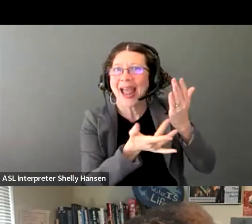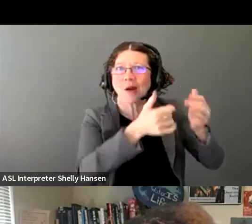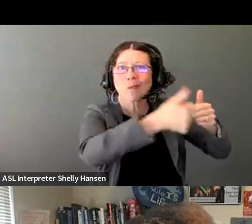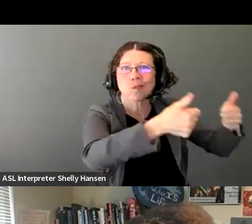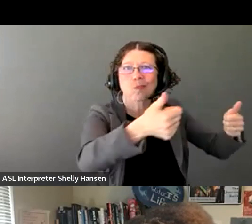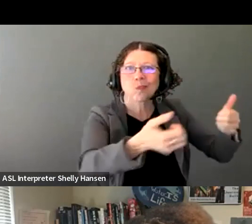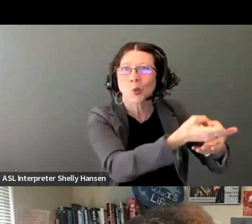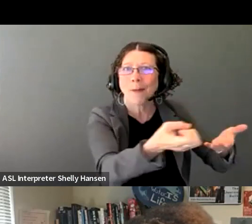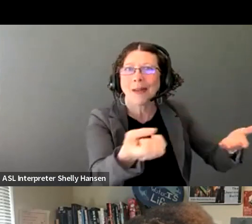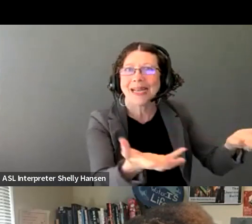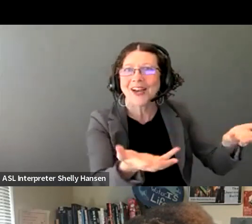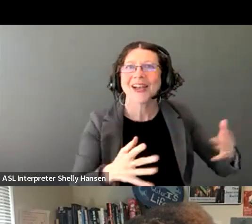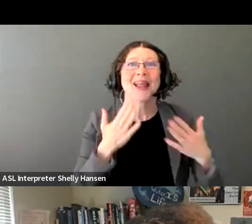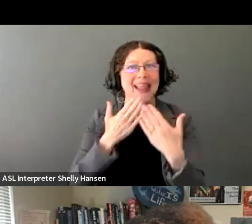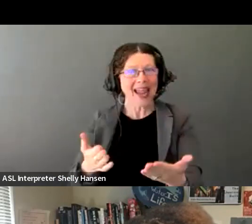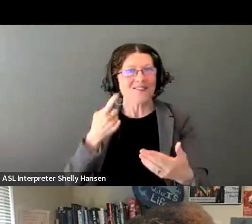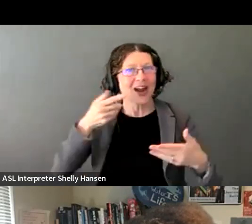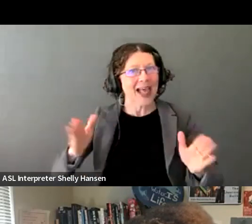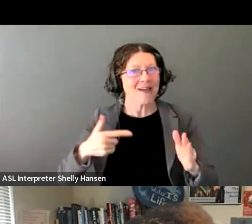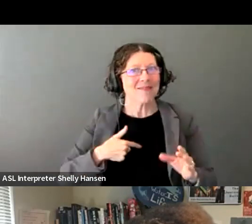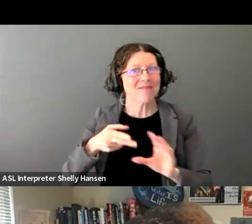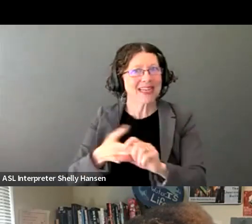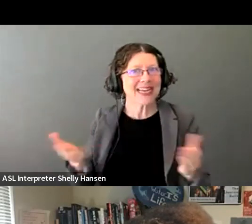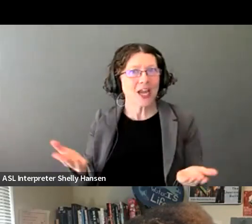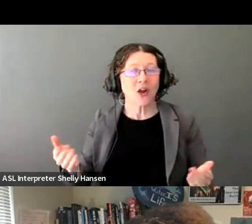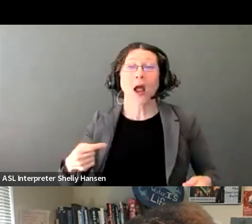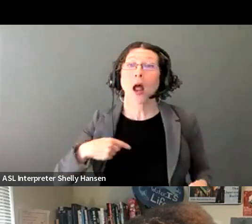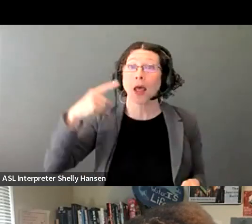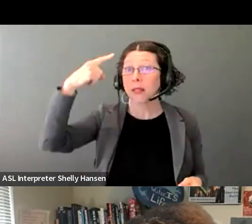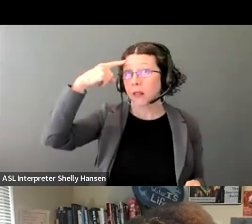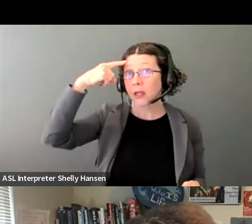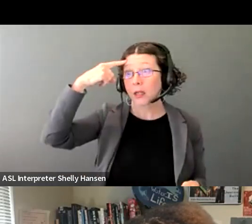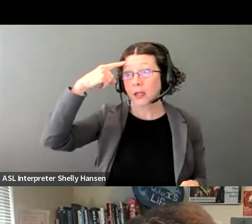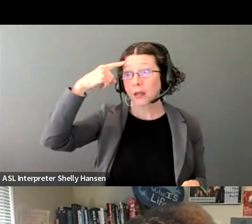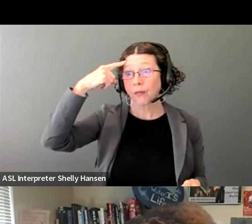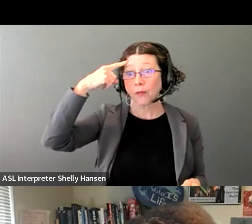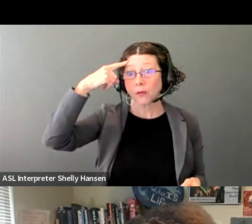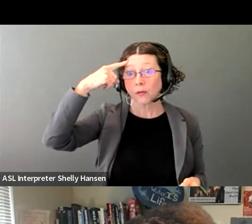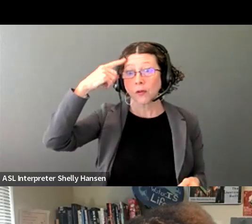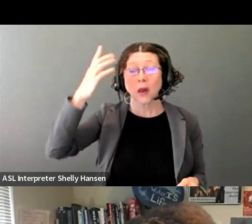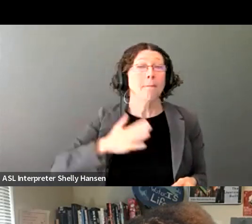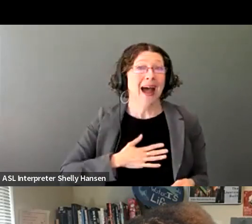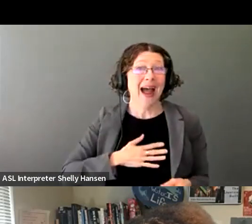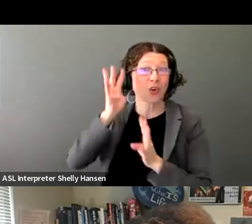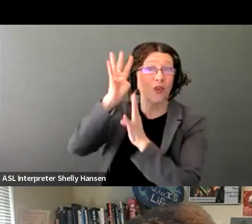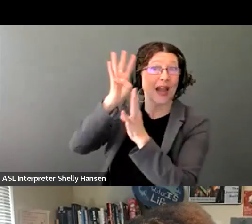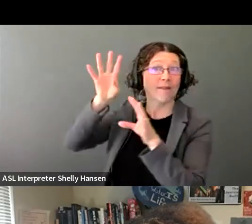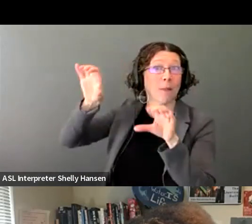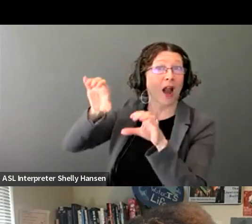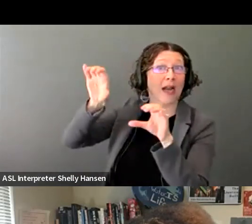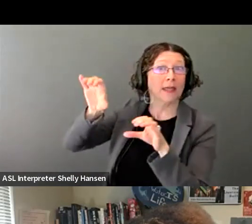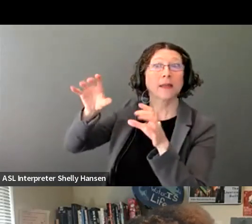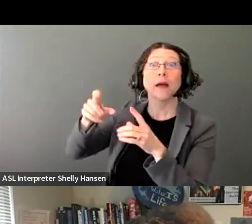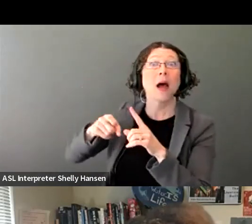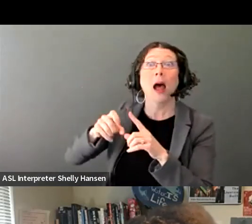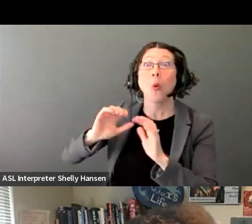I think that broadly, my creative practice has just informed my life.